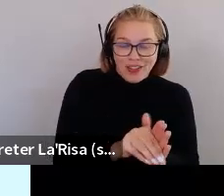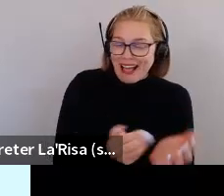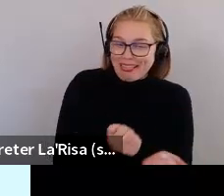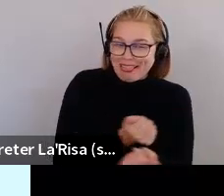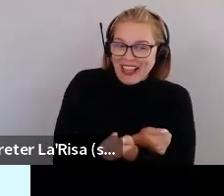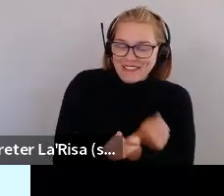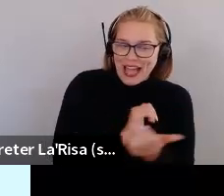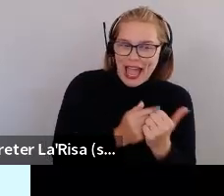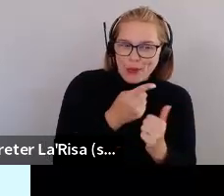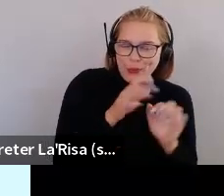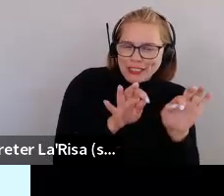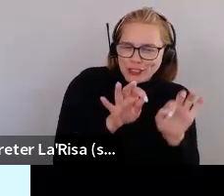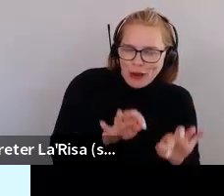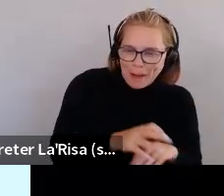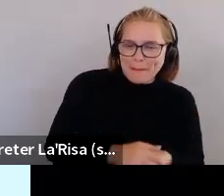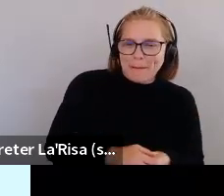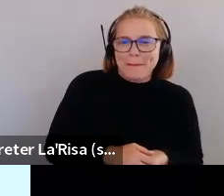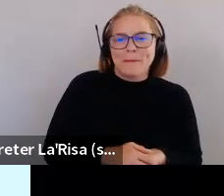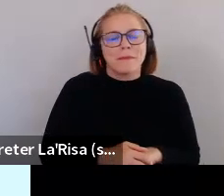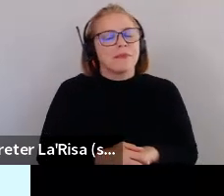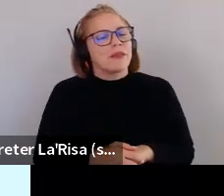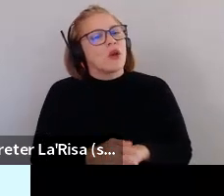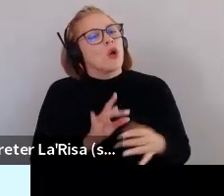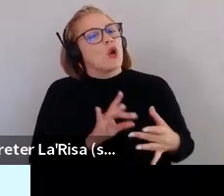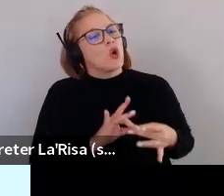Marsha, if you want to take us through to the end of the